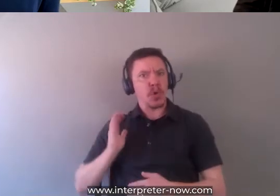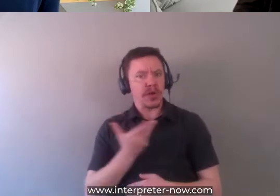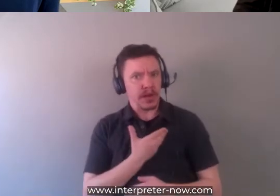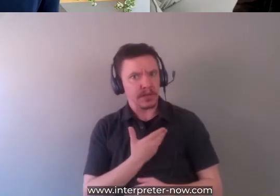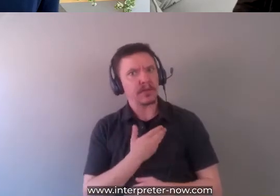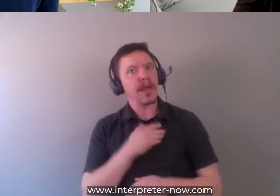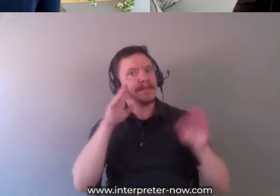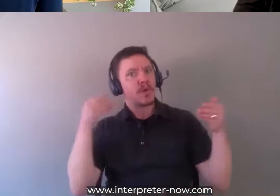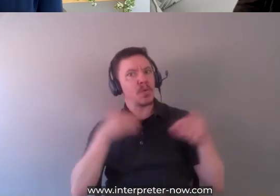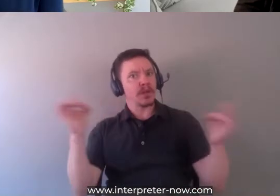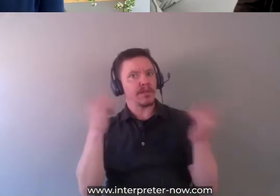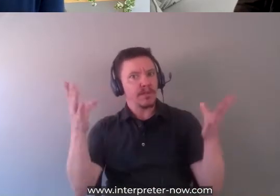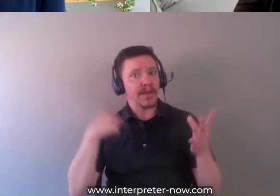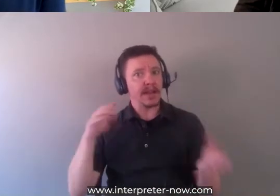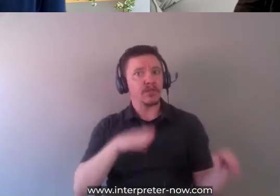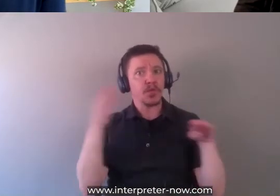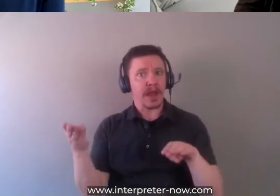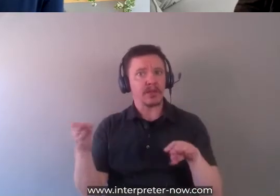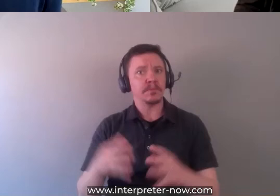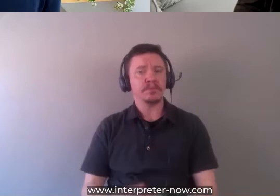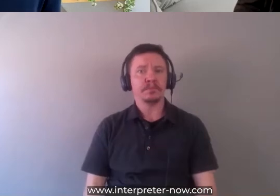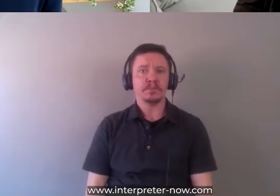or death.